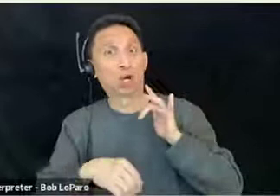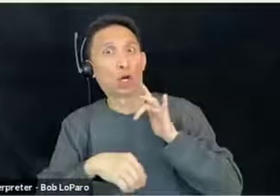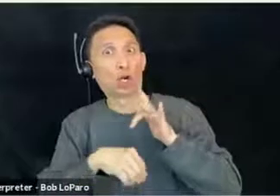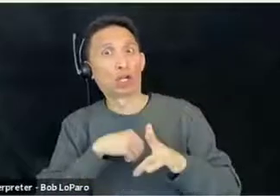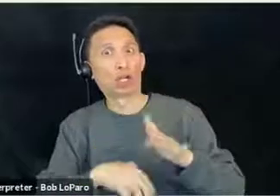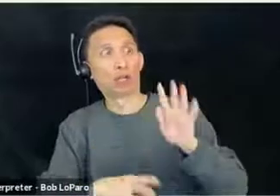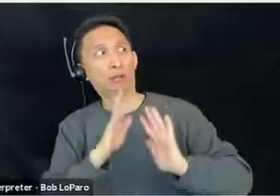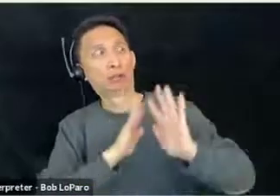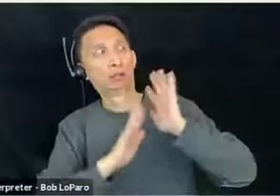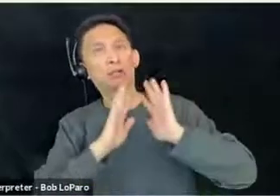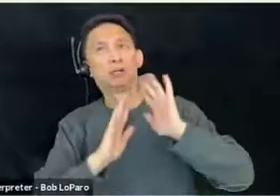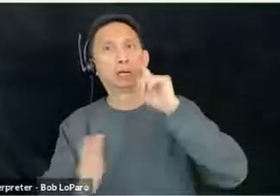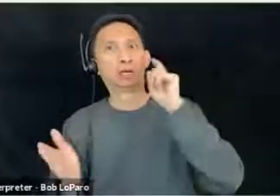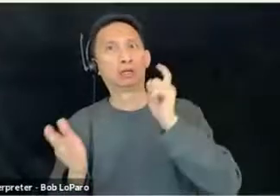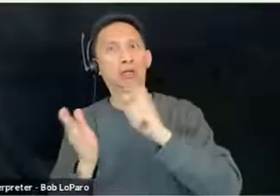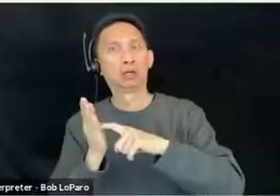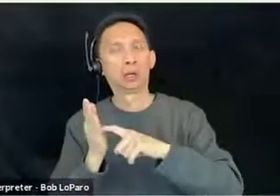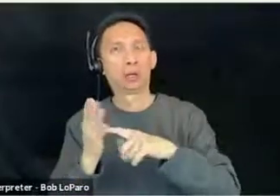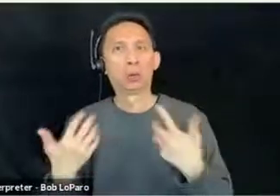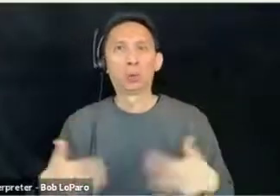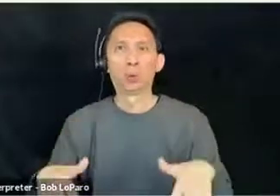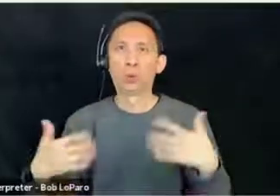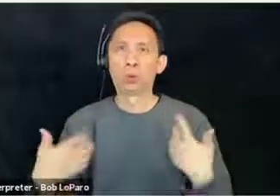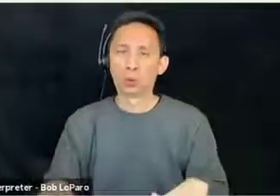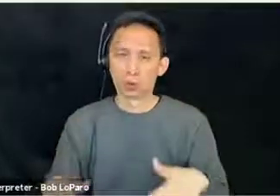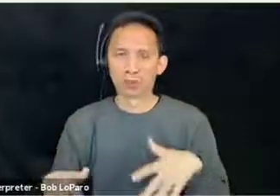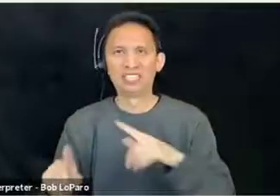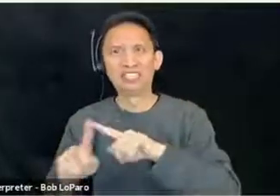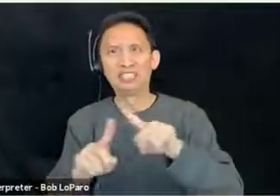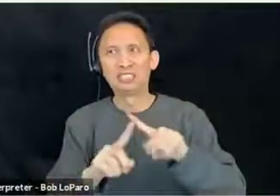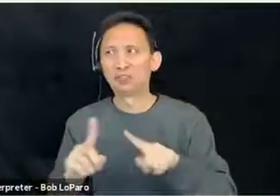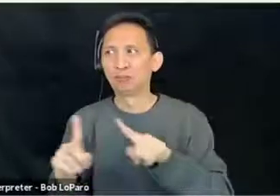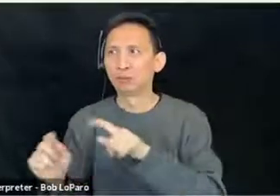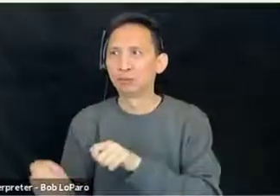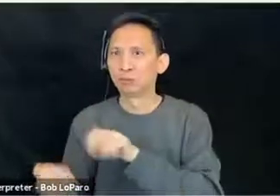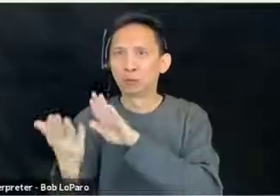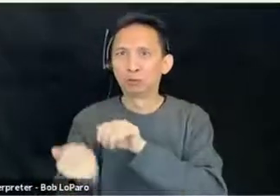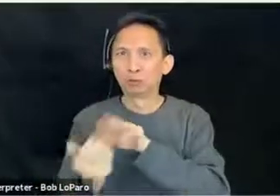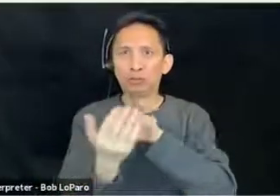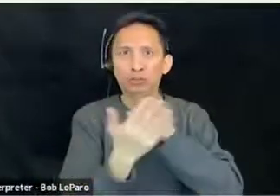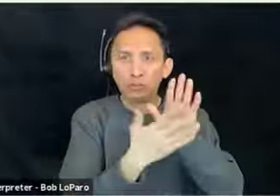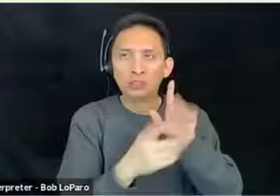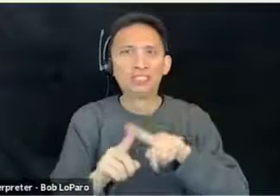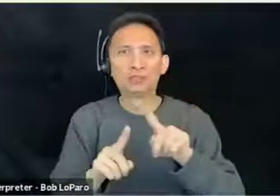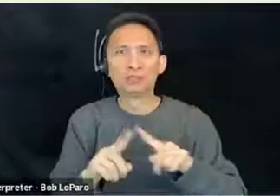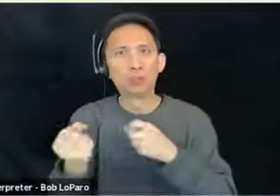not just from that early intervention and the different strategies that can be in place, the different supports for the individual,